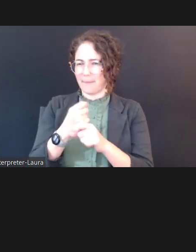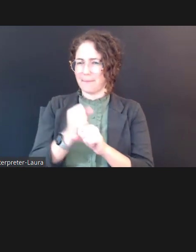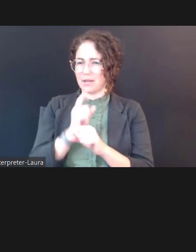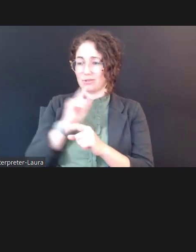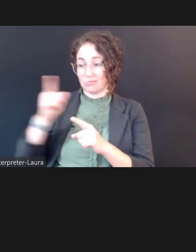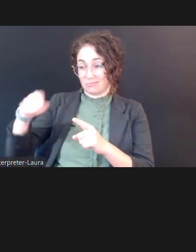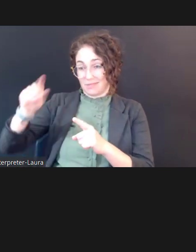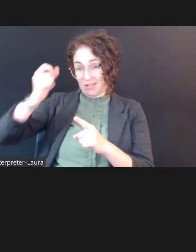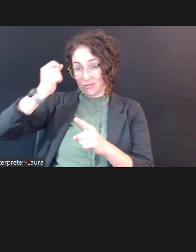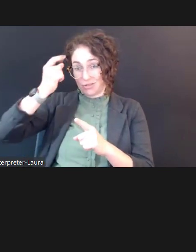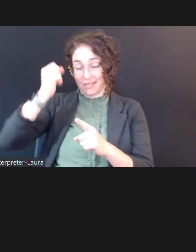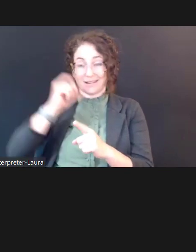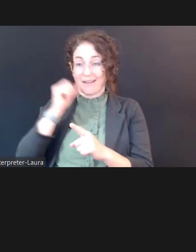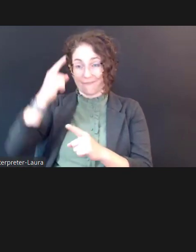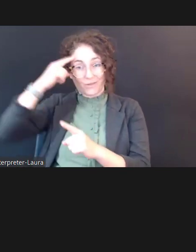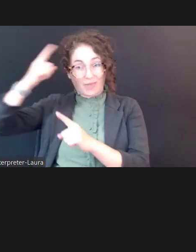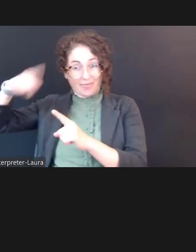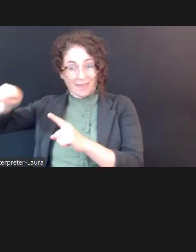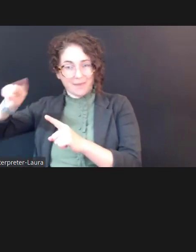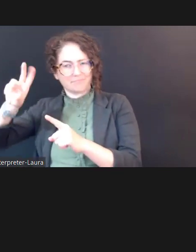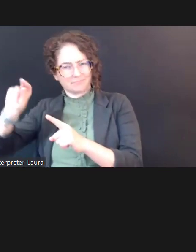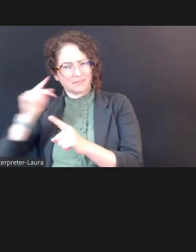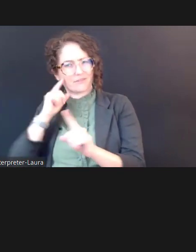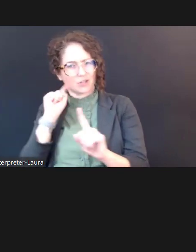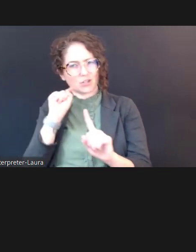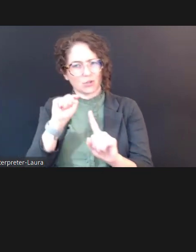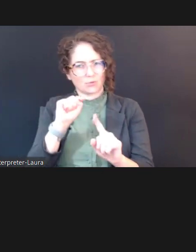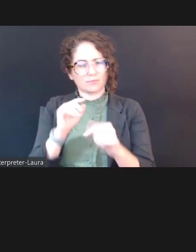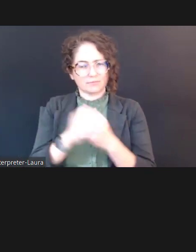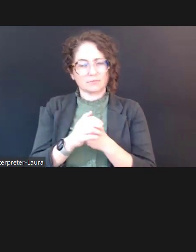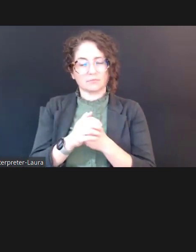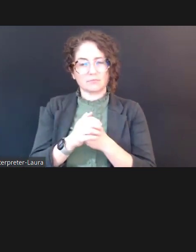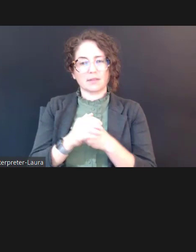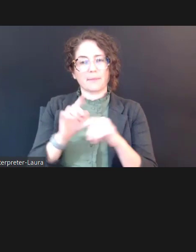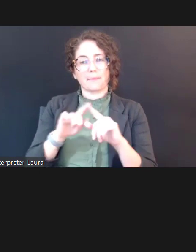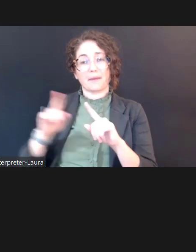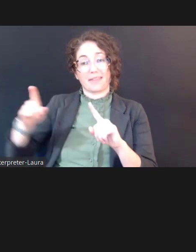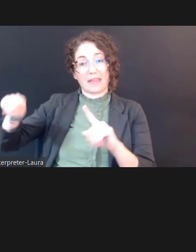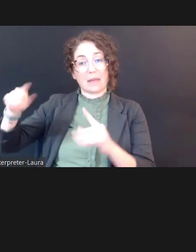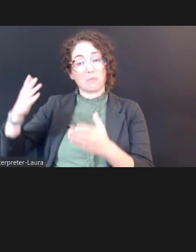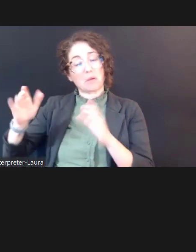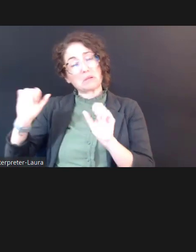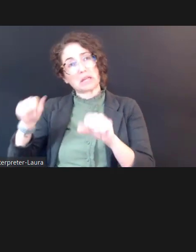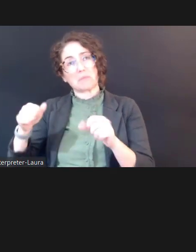They most likely can be a little bit more forthcoming then we're